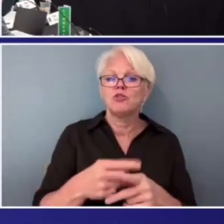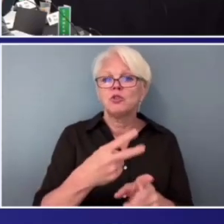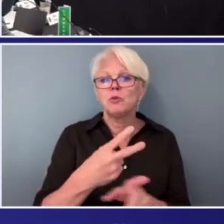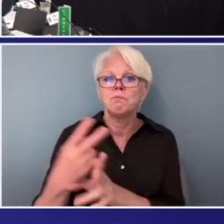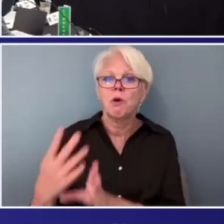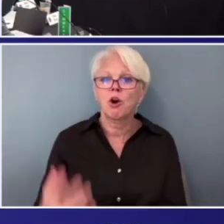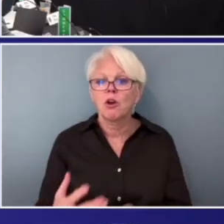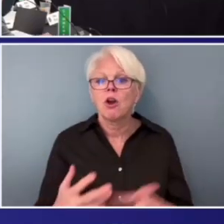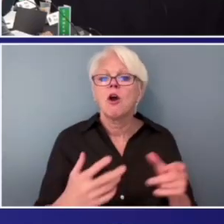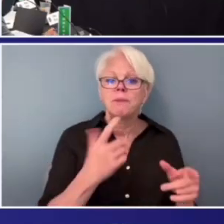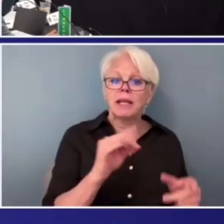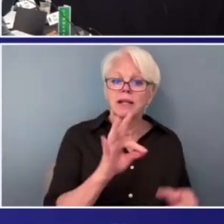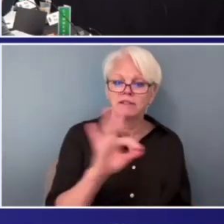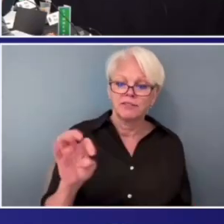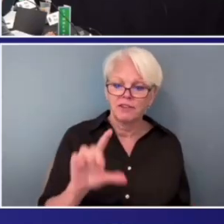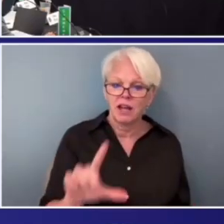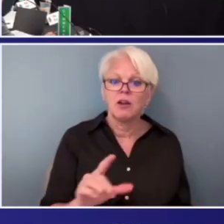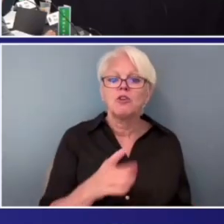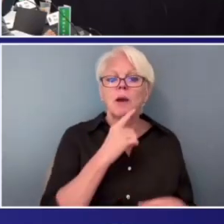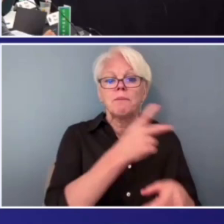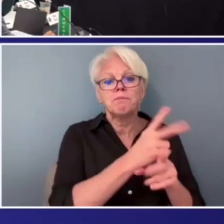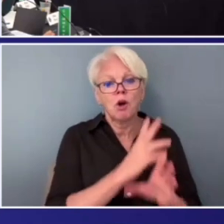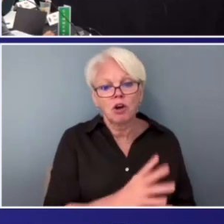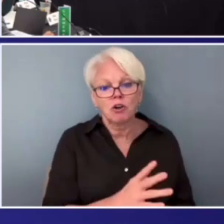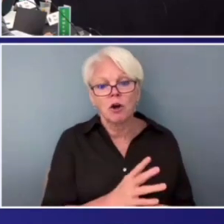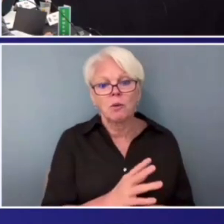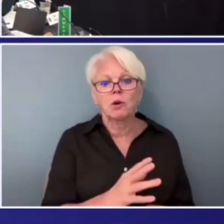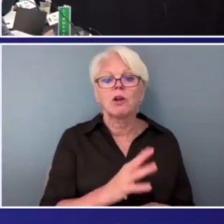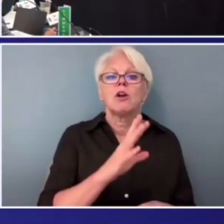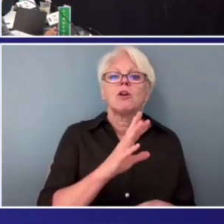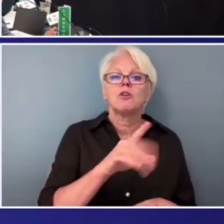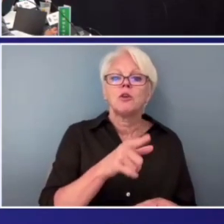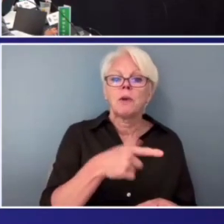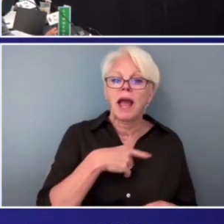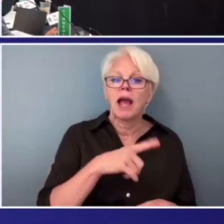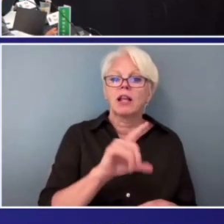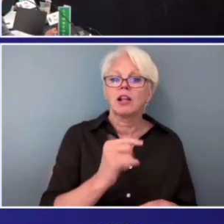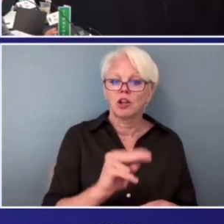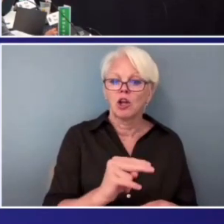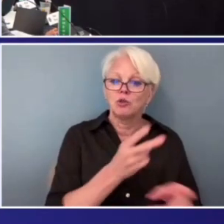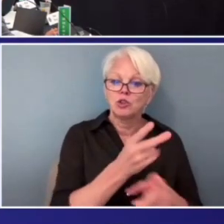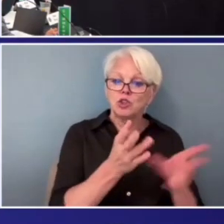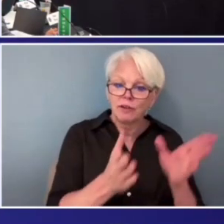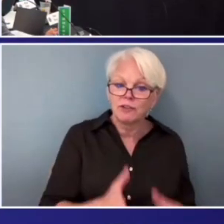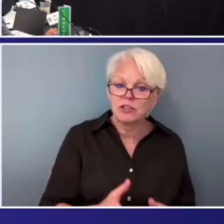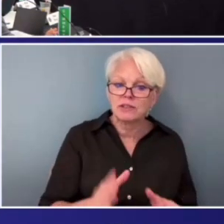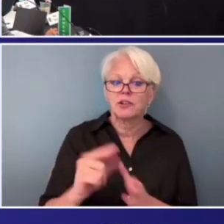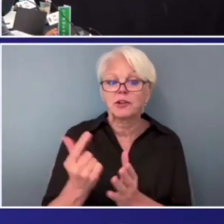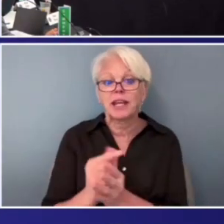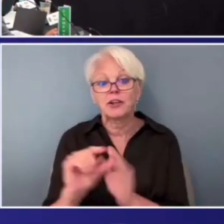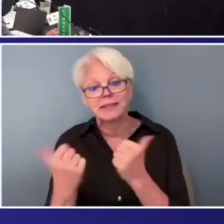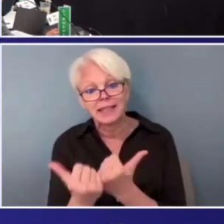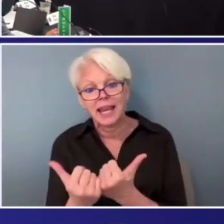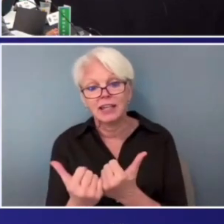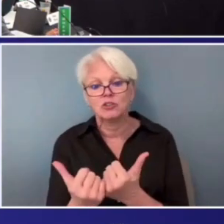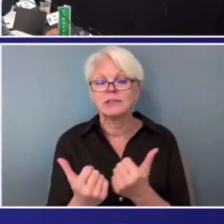you had a guarantee agency, you had a different path older loans. For the Direct Loan, you know, we're able to immediately -- when